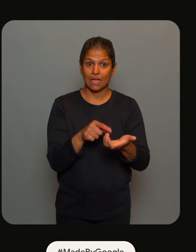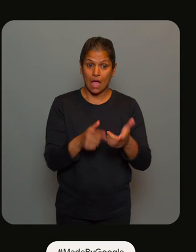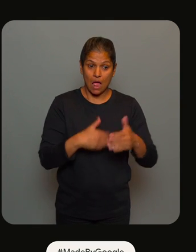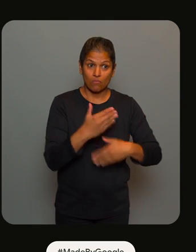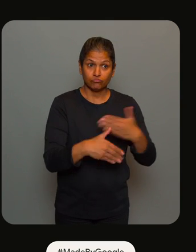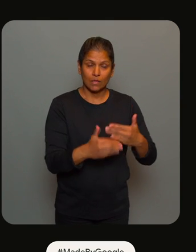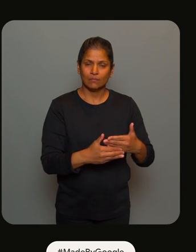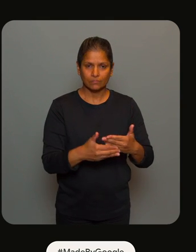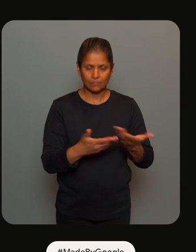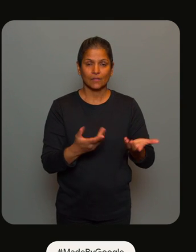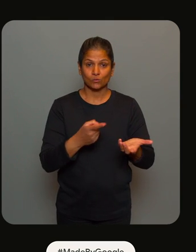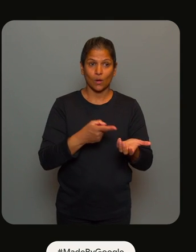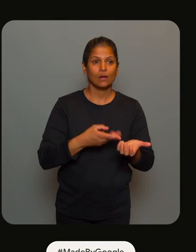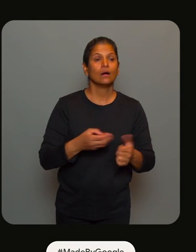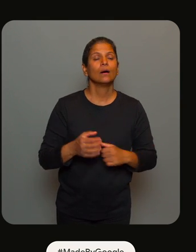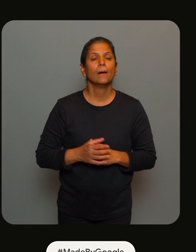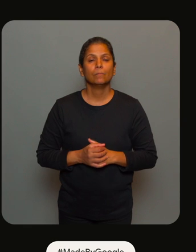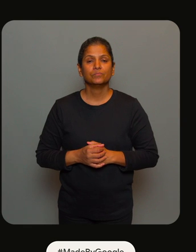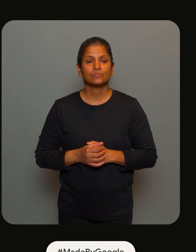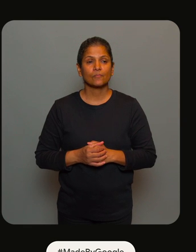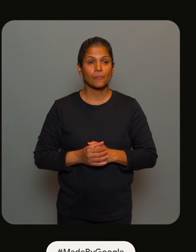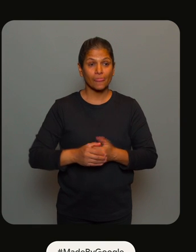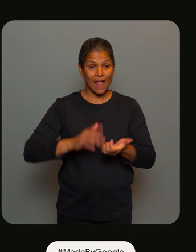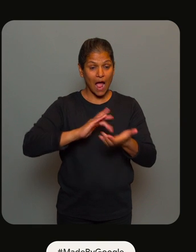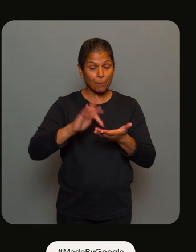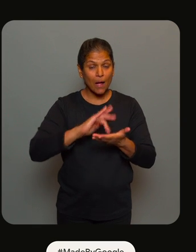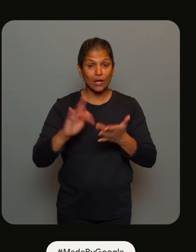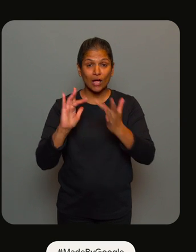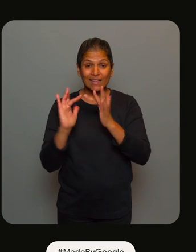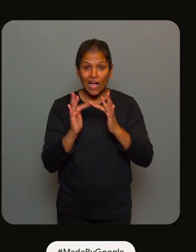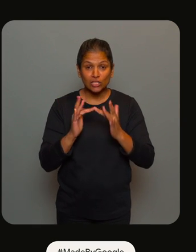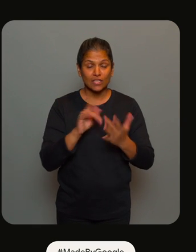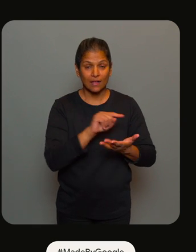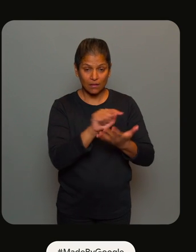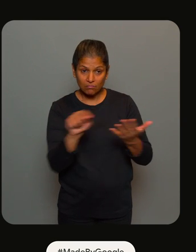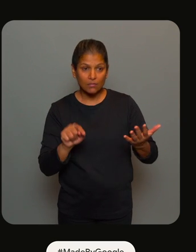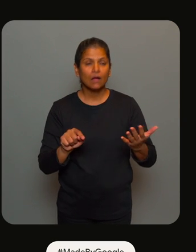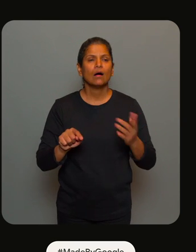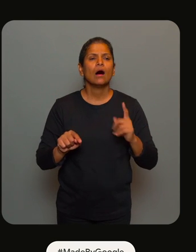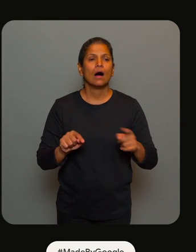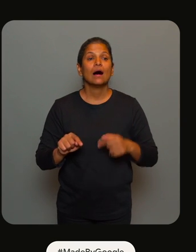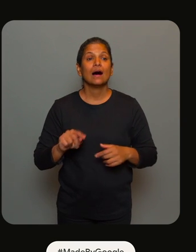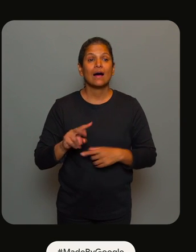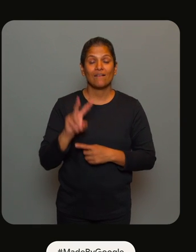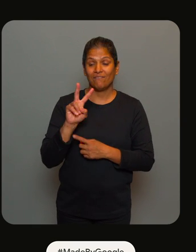Like when you use your phone to browse the web. This is where a virtual private network comes in.